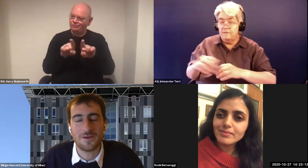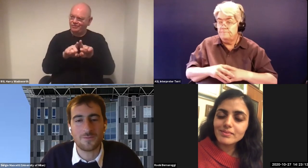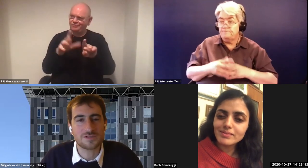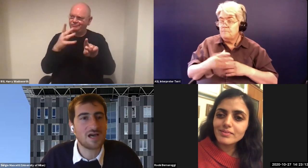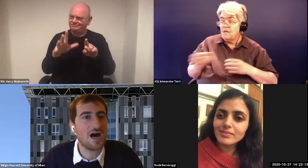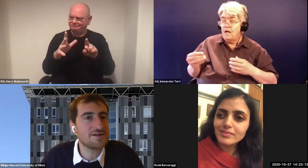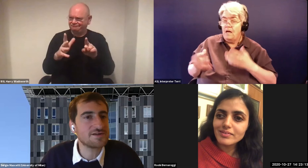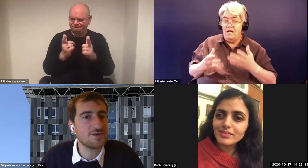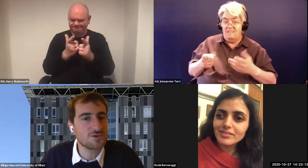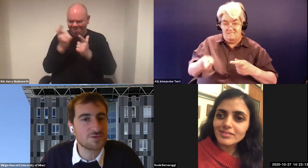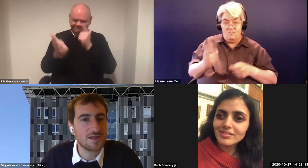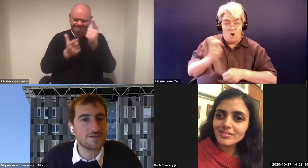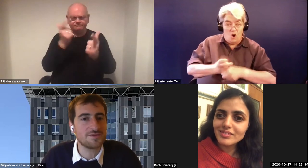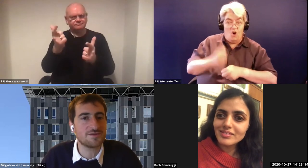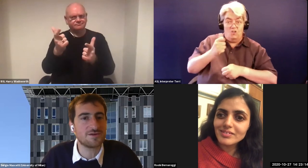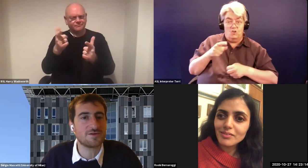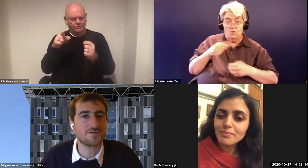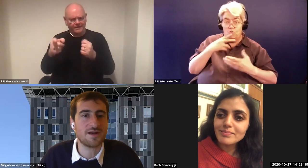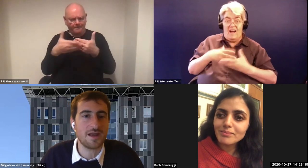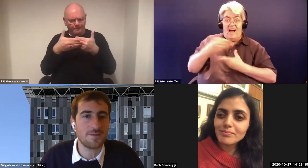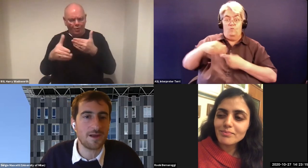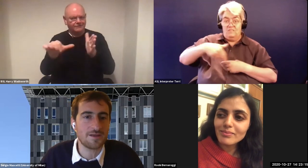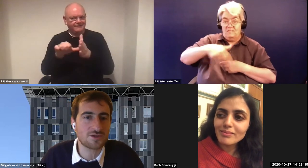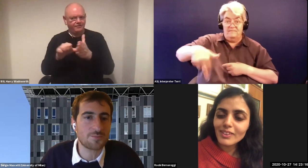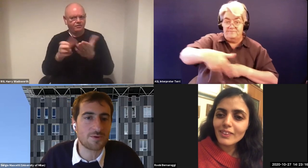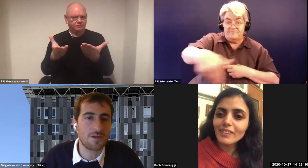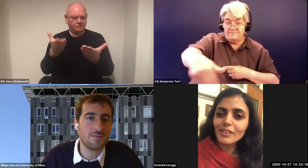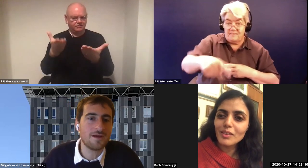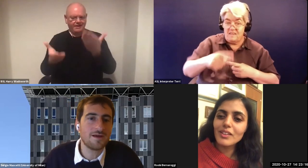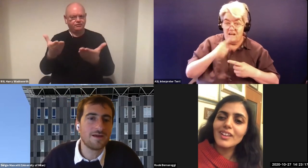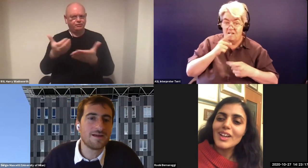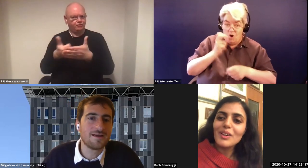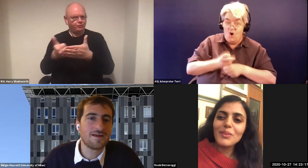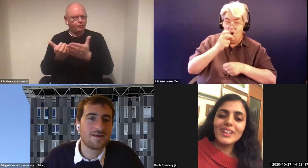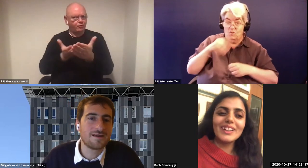was it harder than usual did you did you encounter any any additional problem well um